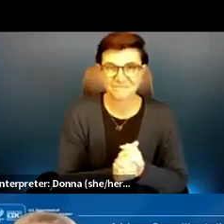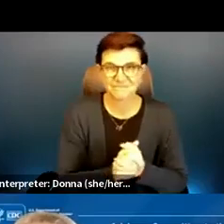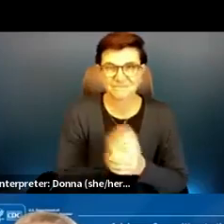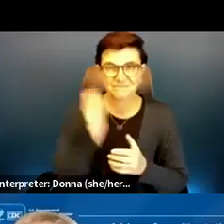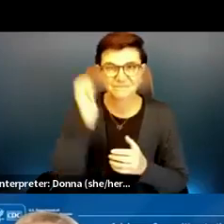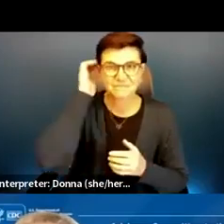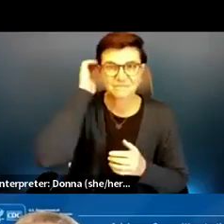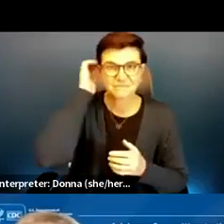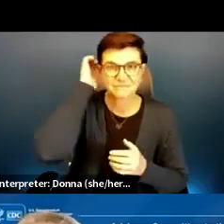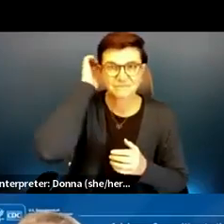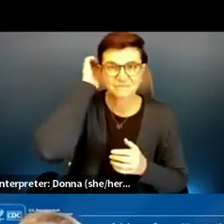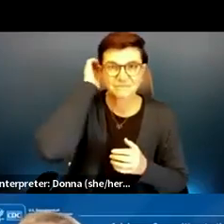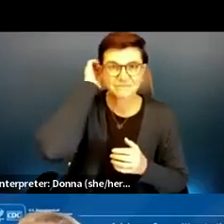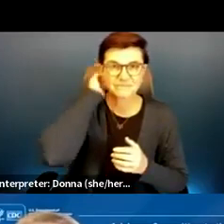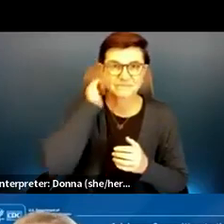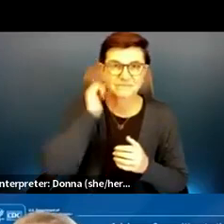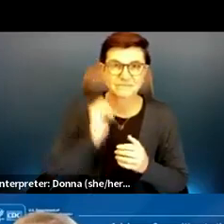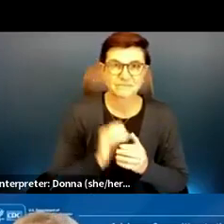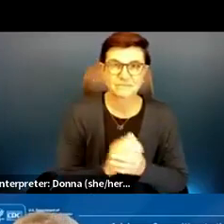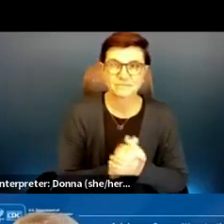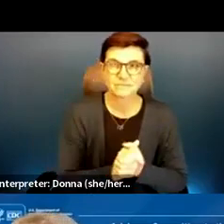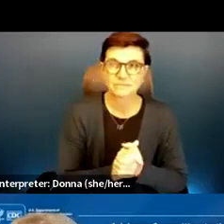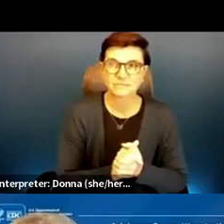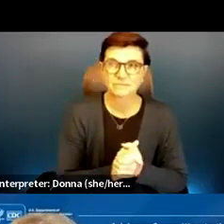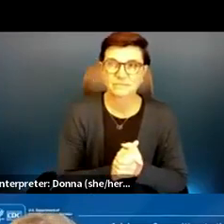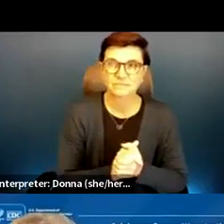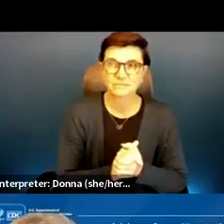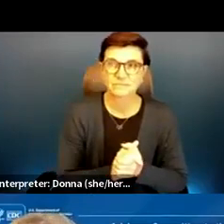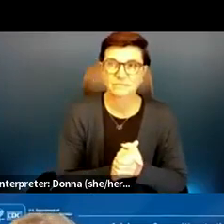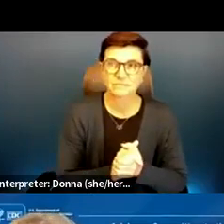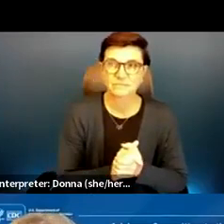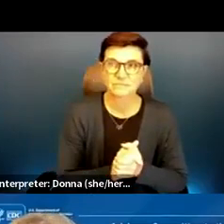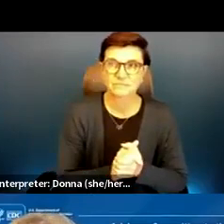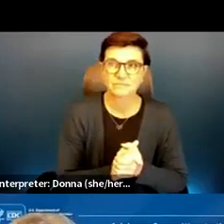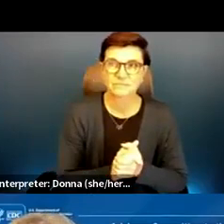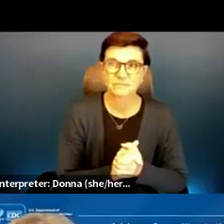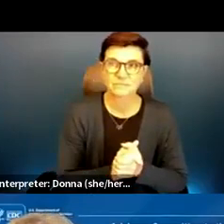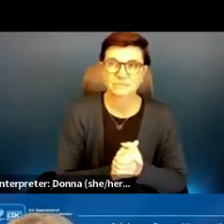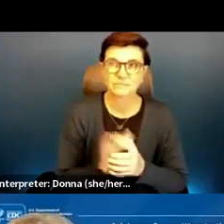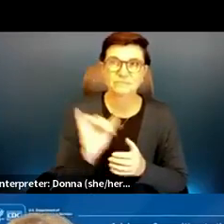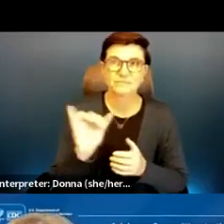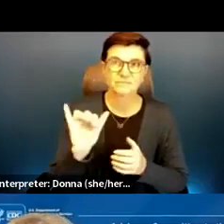Thank you. And Josh is there now. So I think we're getting pretty close.